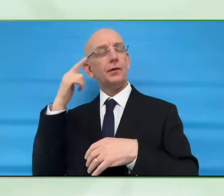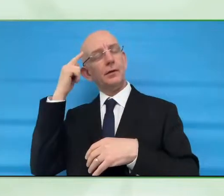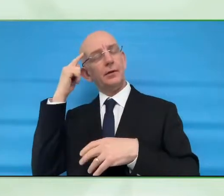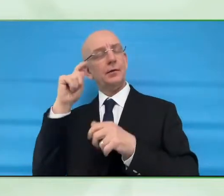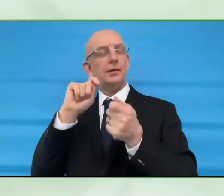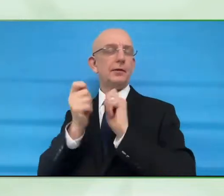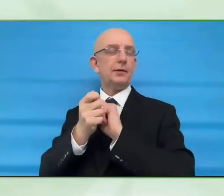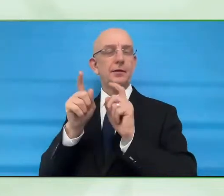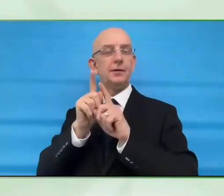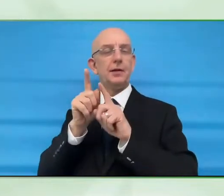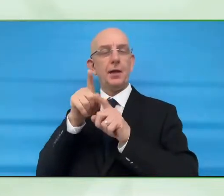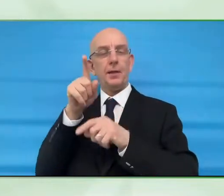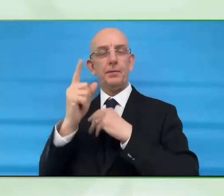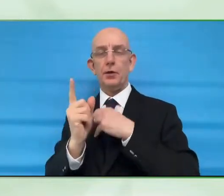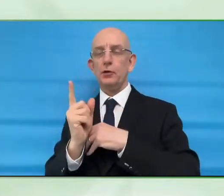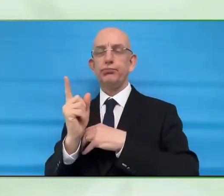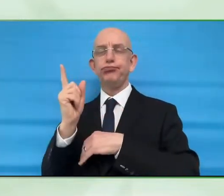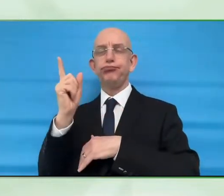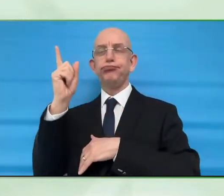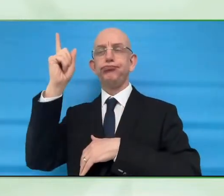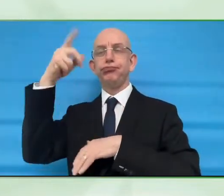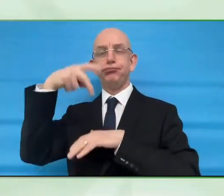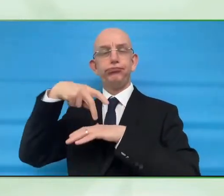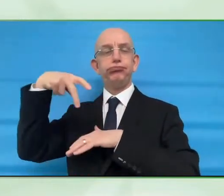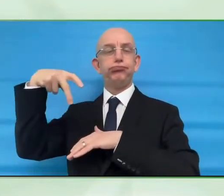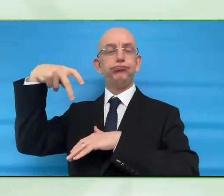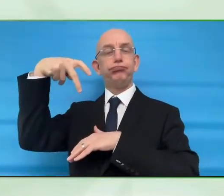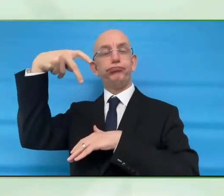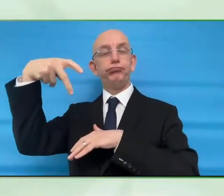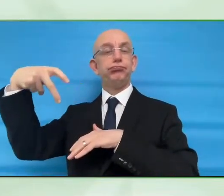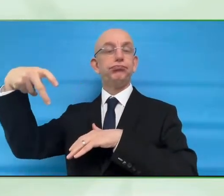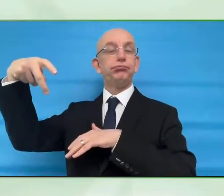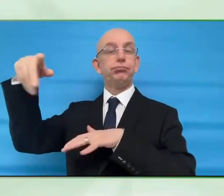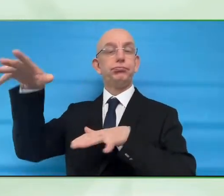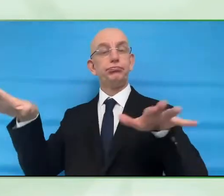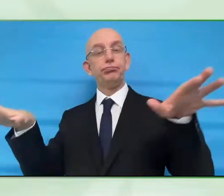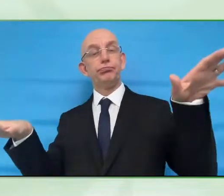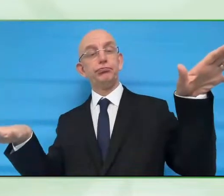Have you made some of those yourself and could you share some of the lessons?